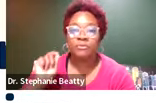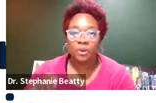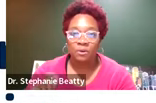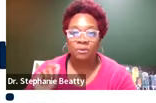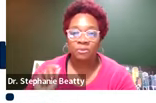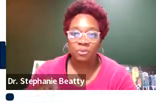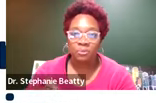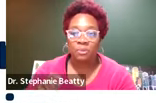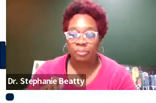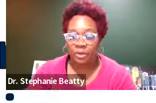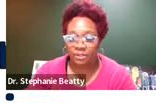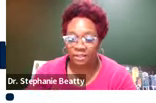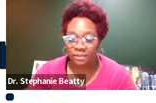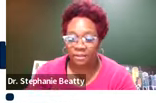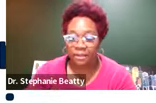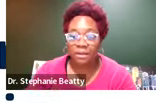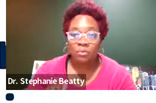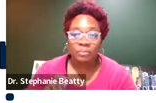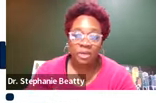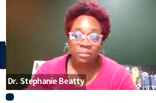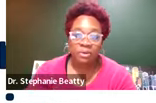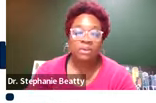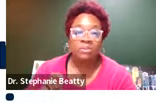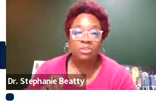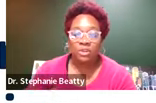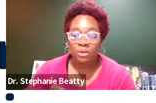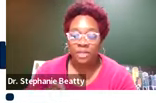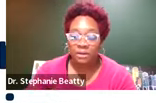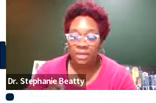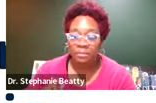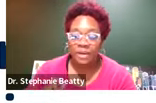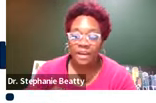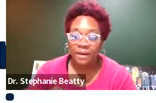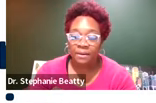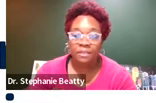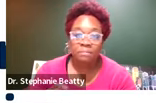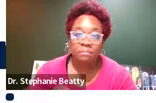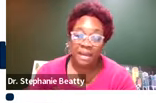refer to the person. Remember, the term "Hearing Impaired"